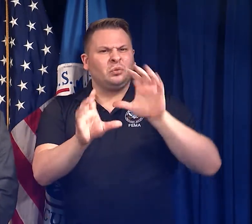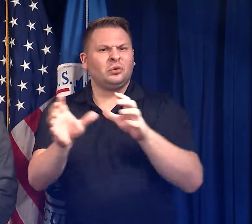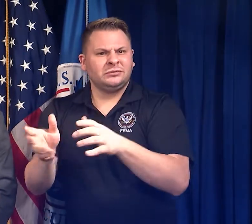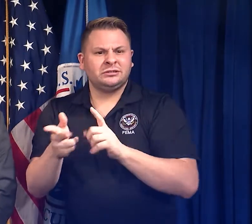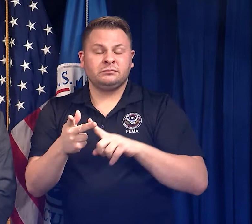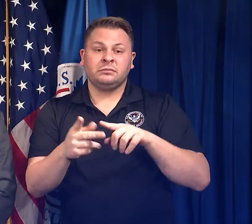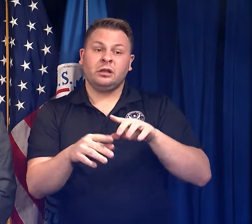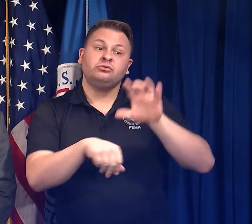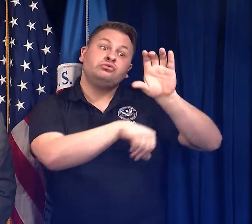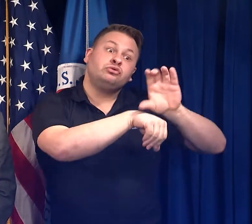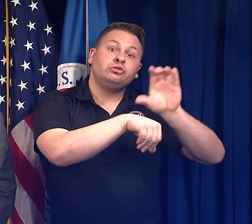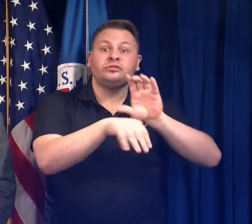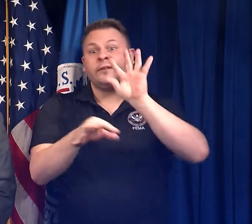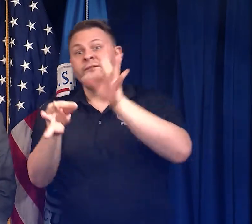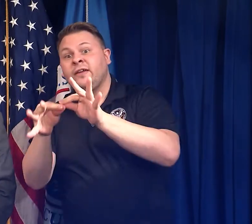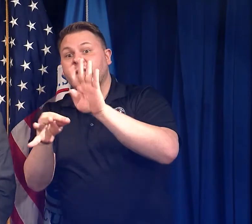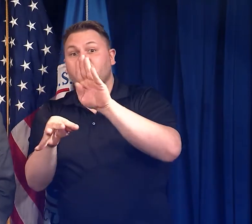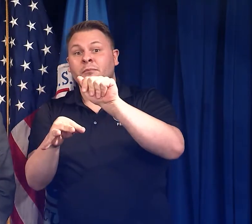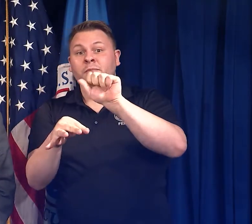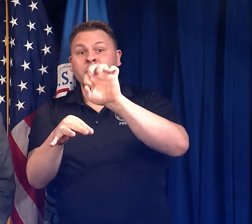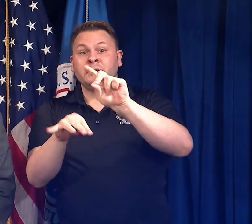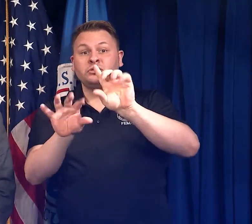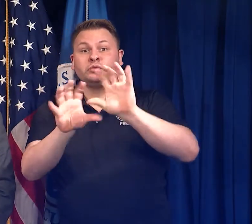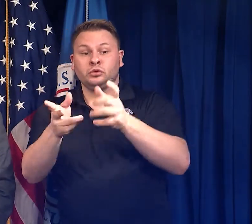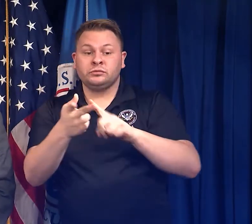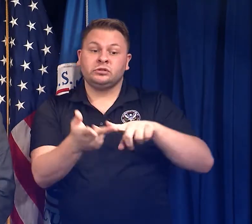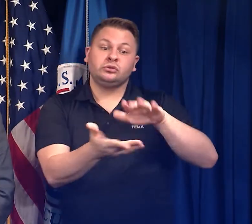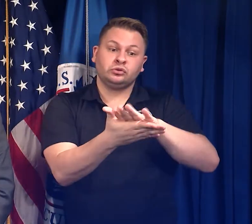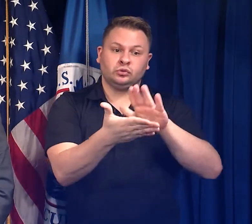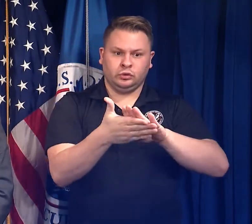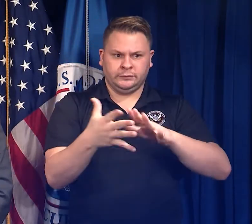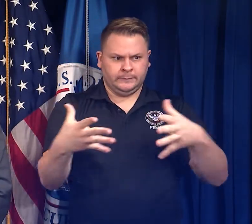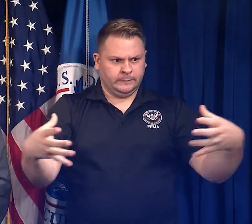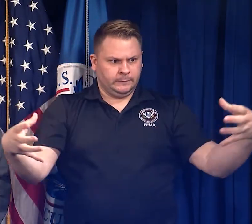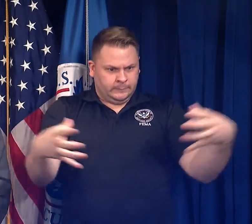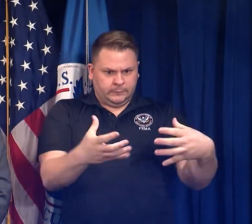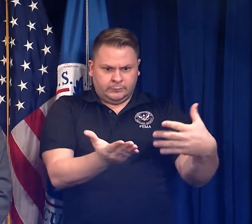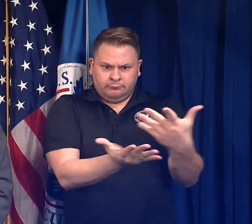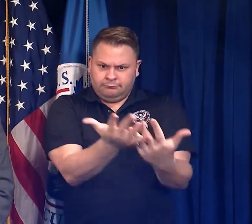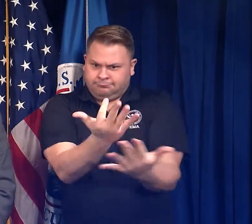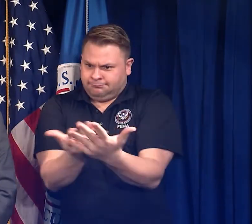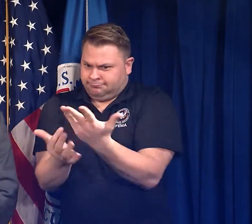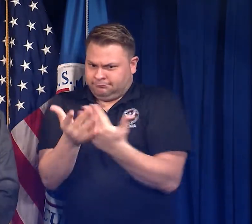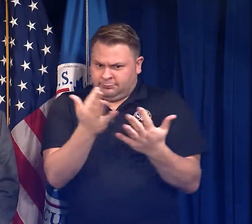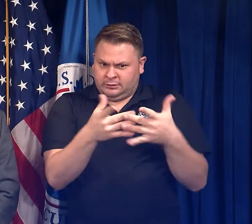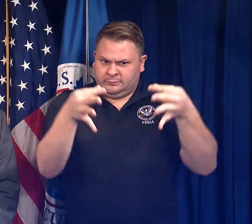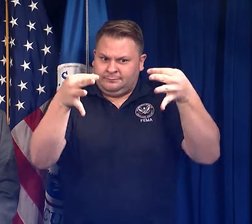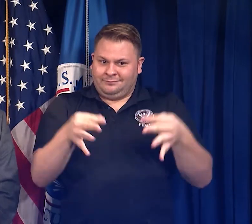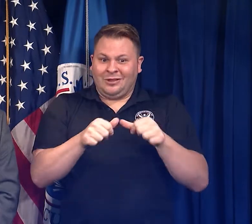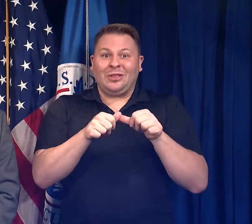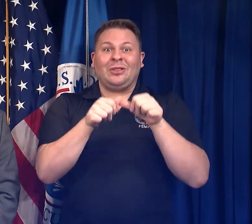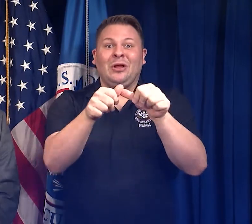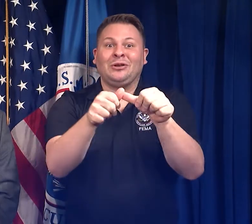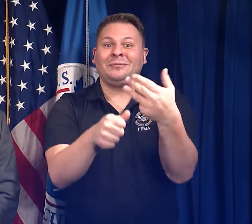faith-based organizations and schools to determine the best long range mitigation plans.